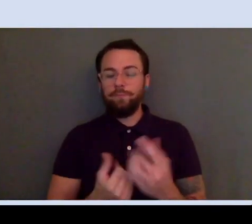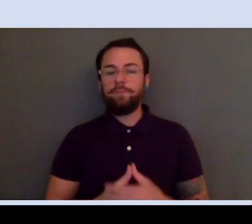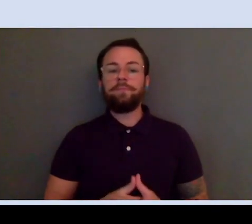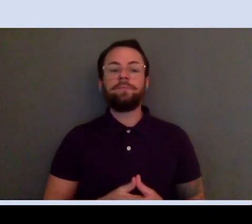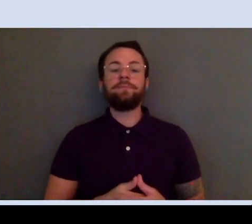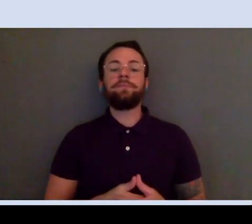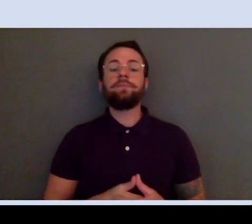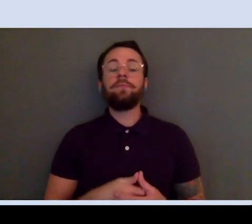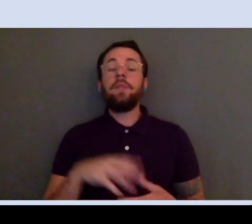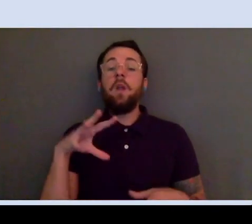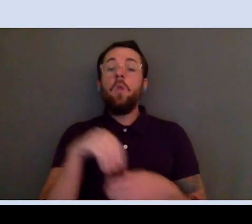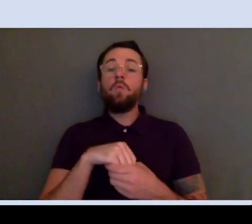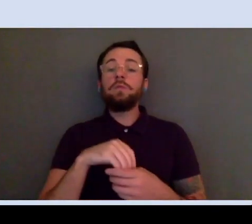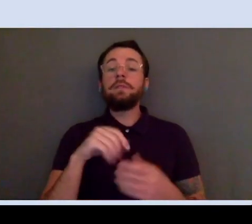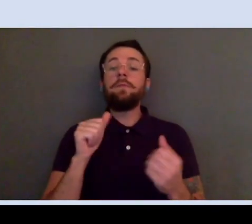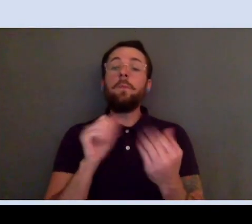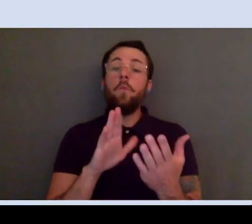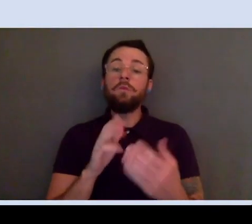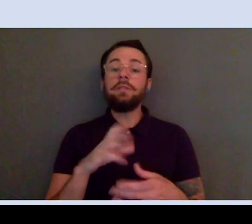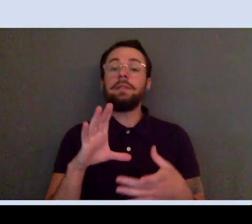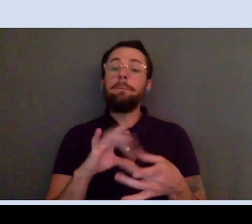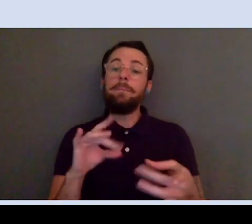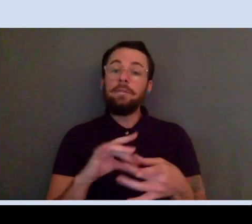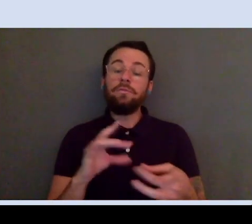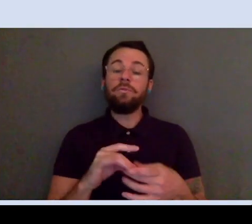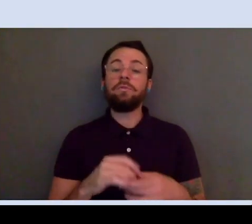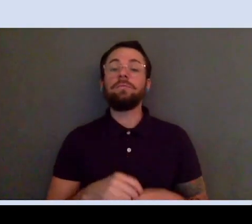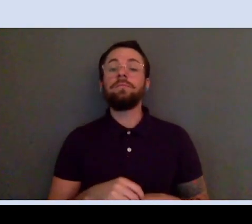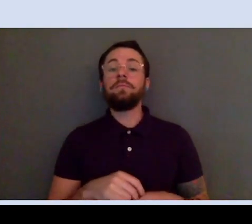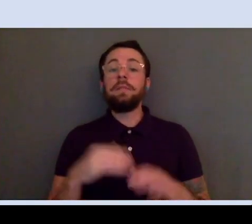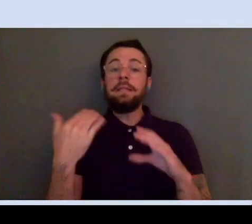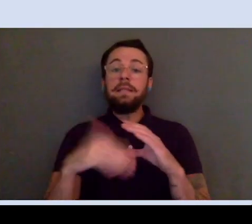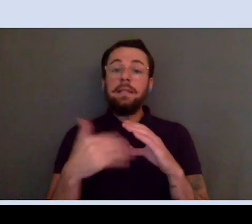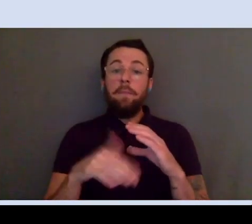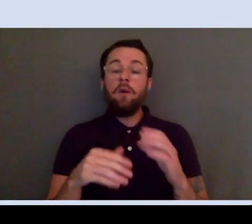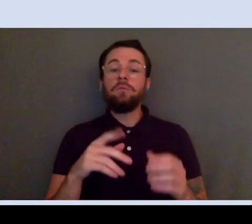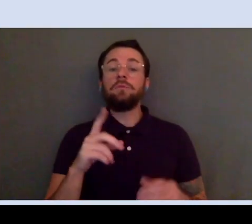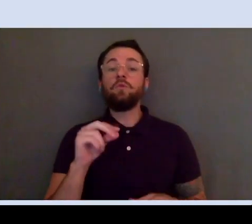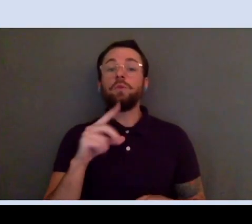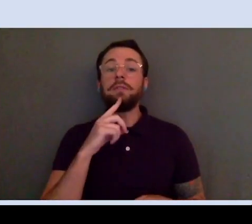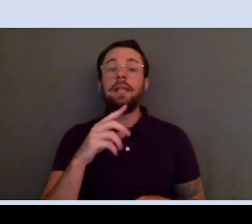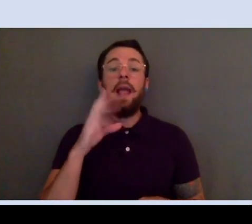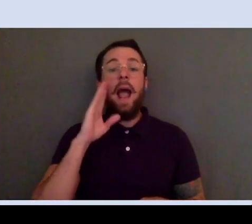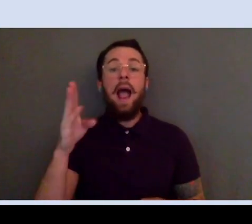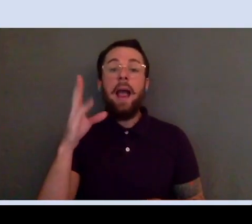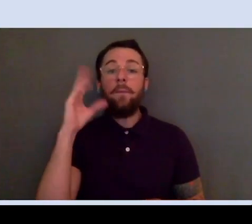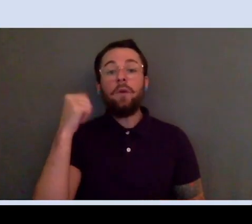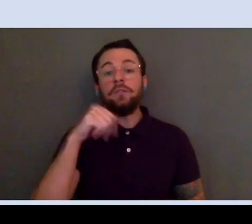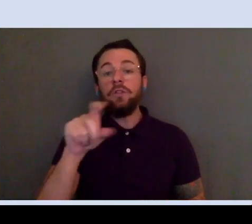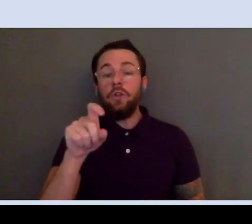for activities that does not use gender. Then look at your messaging.